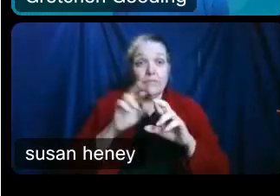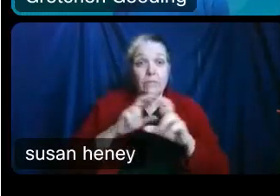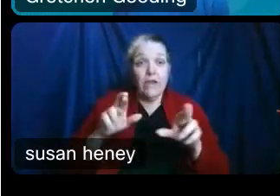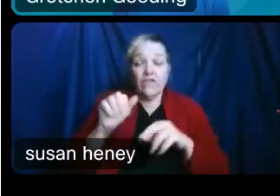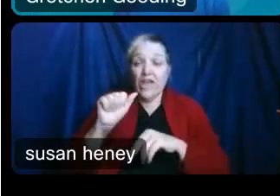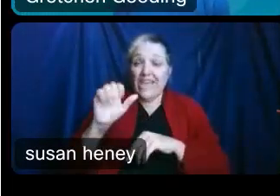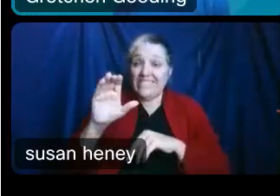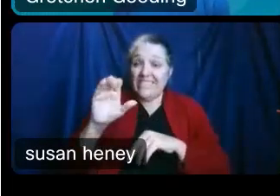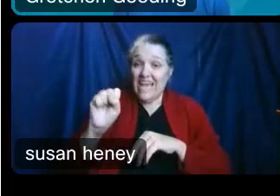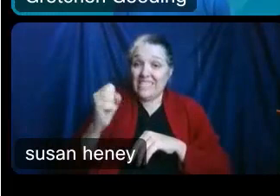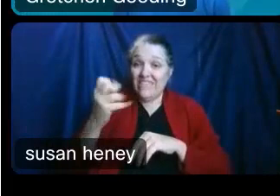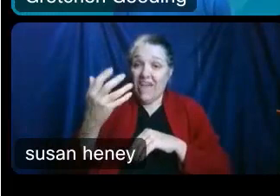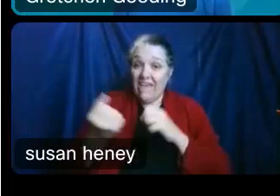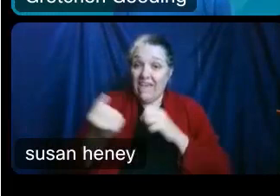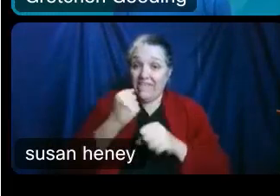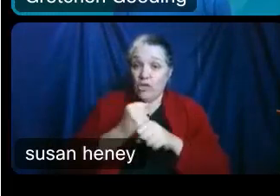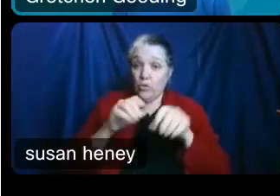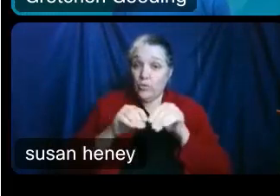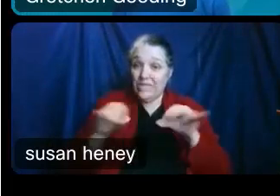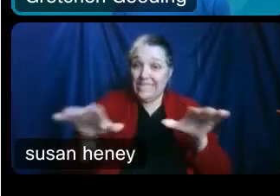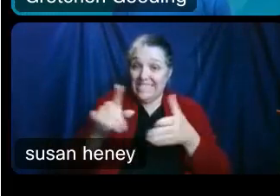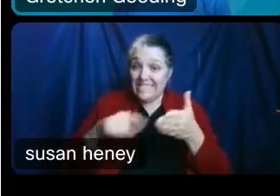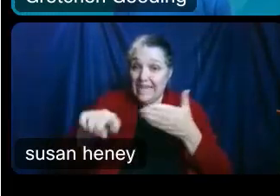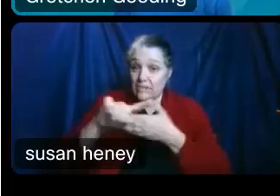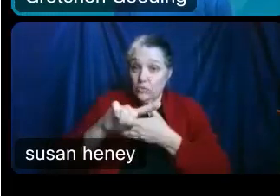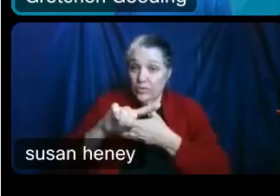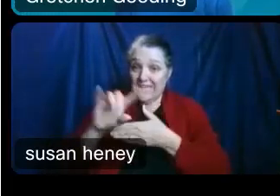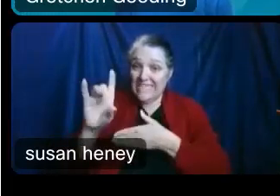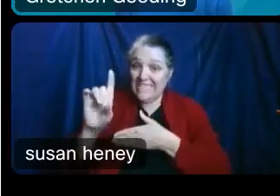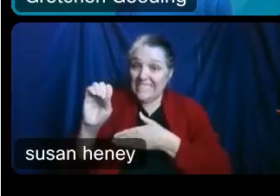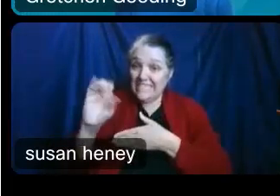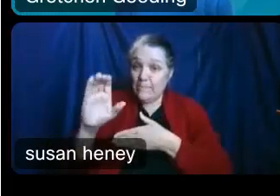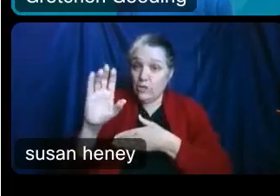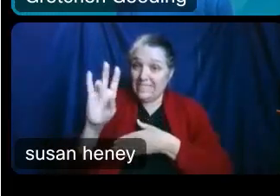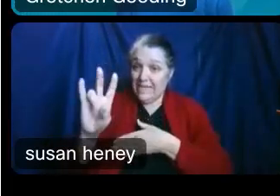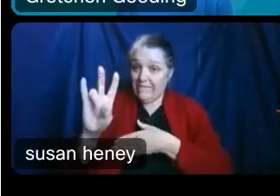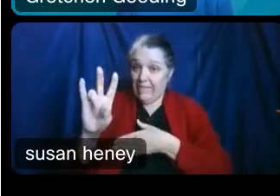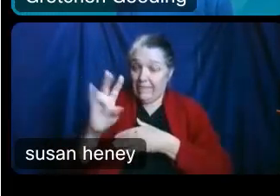next week on December 7th. Before we start, I want to outline what we'll be covering today.